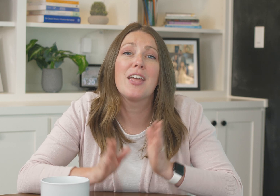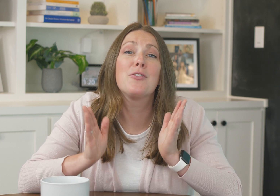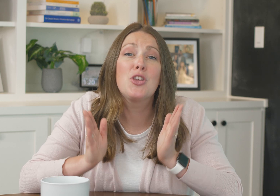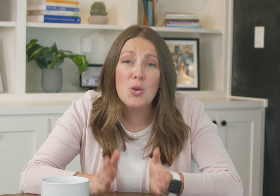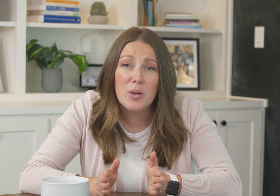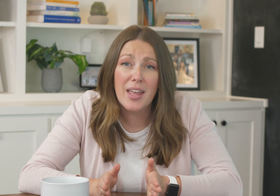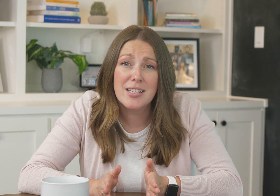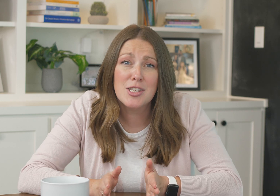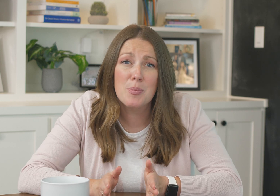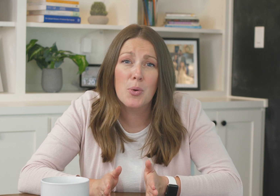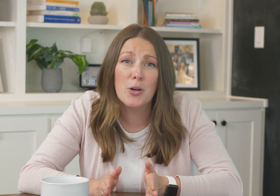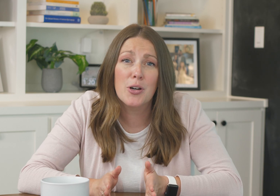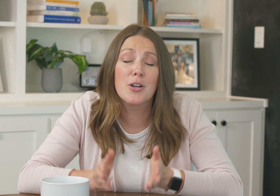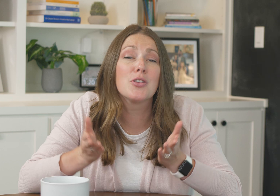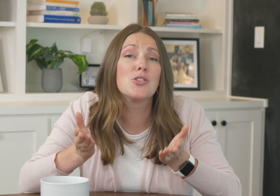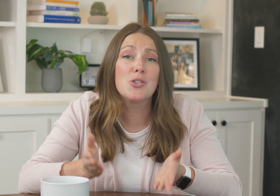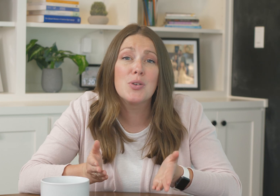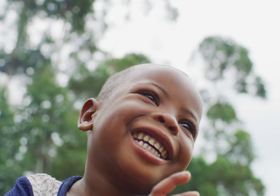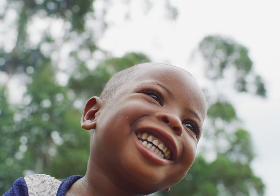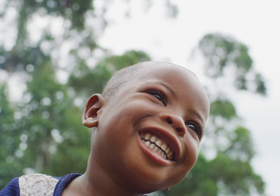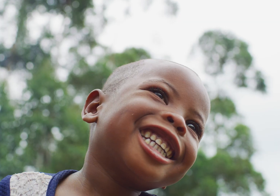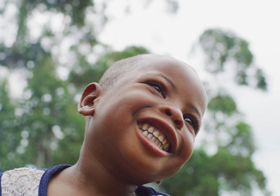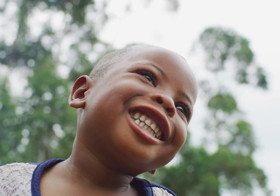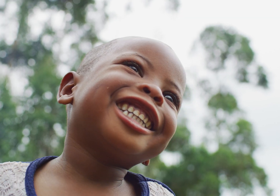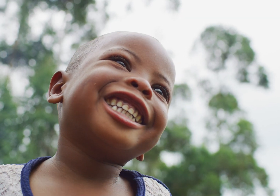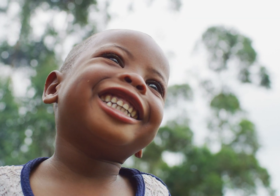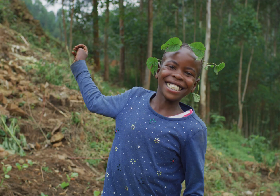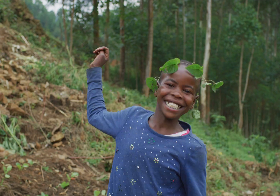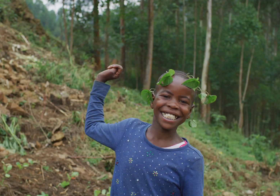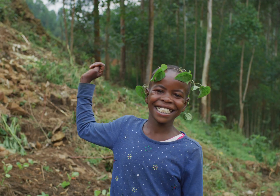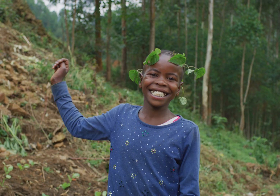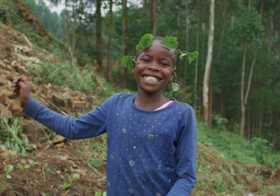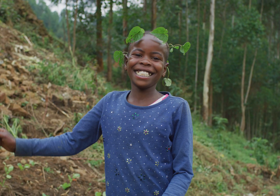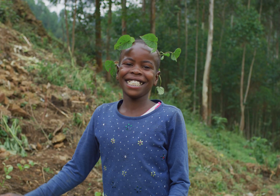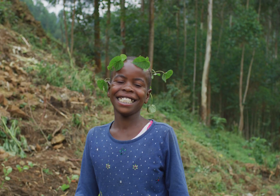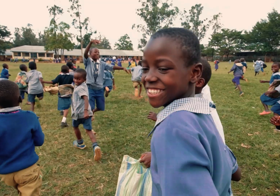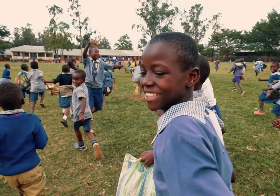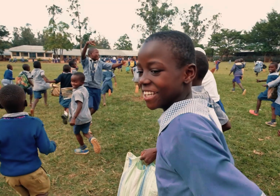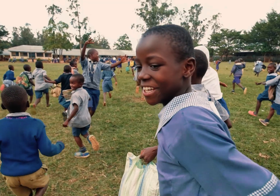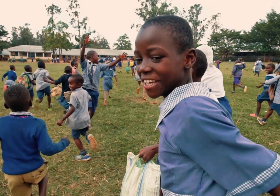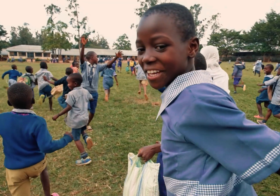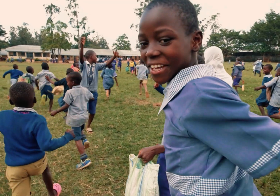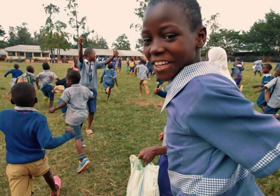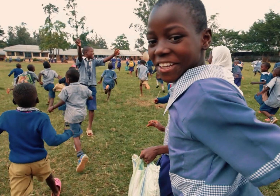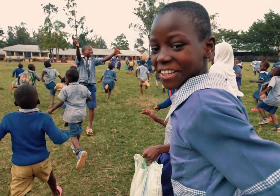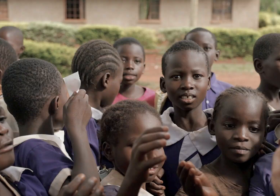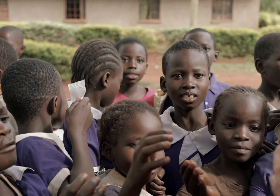If you would like to support her, the students or their building, we have left a link in the description.